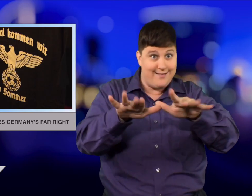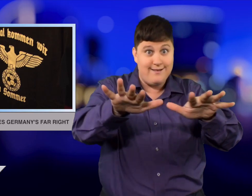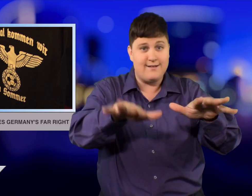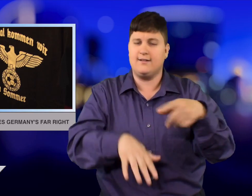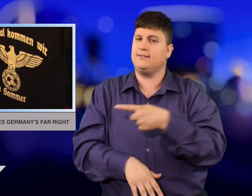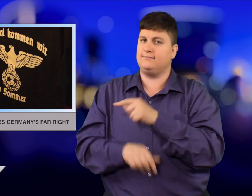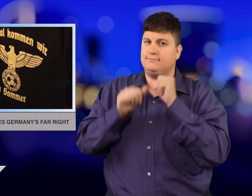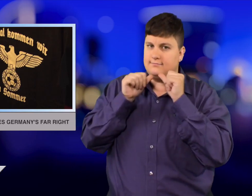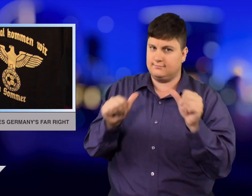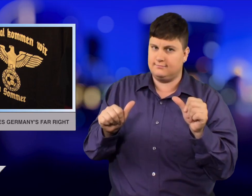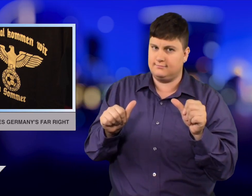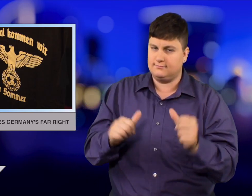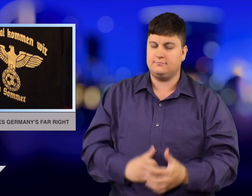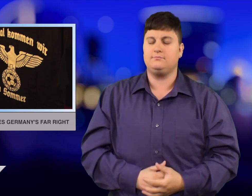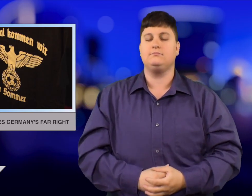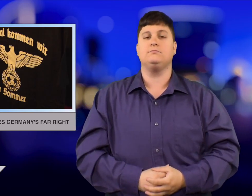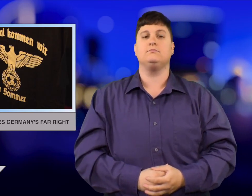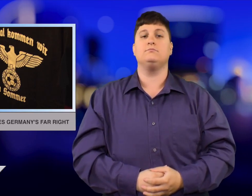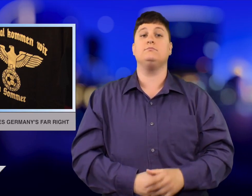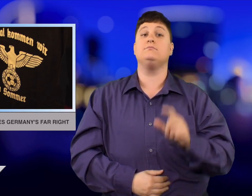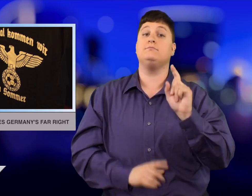ideology.